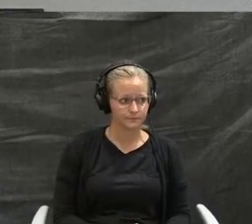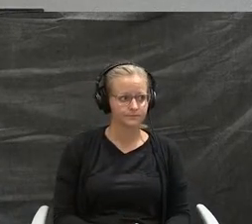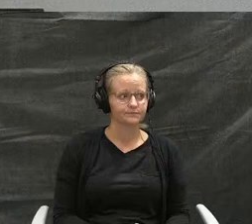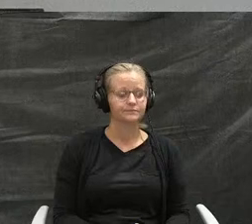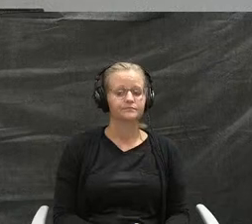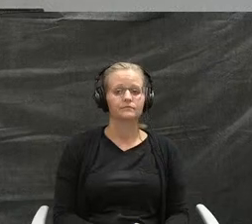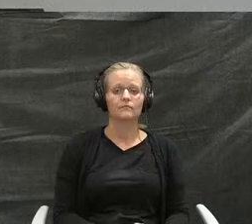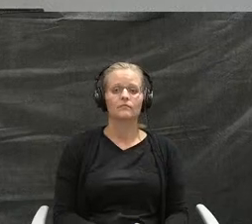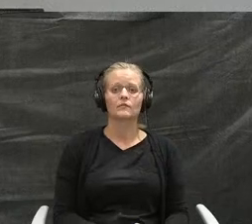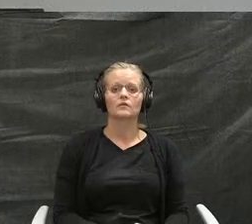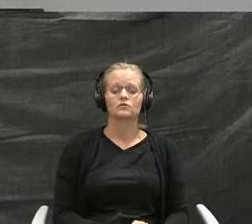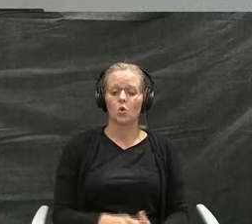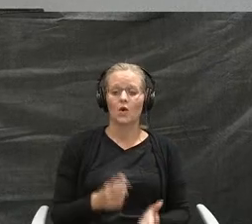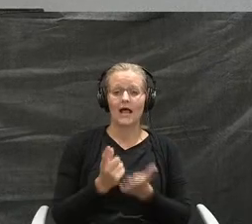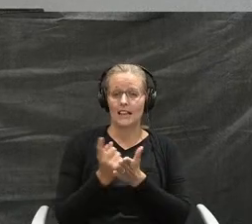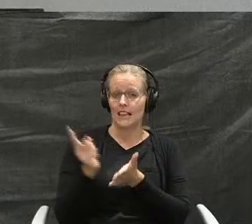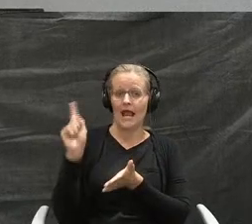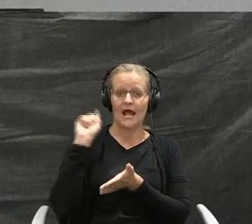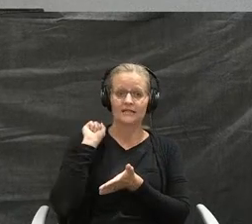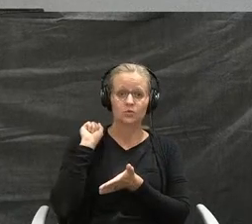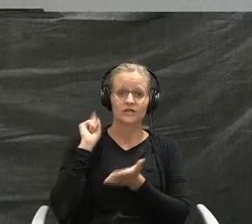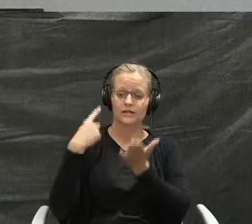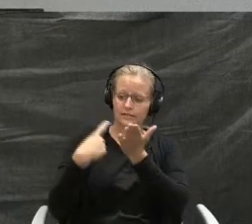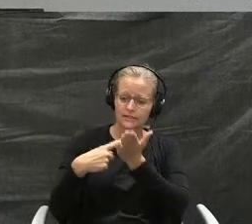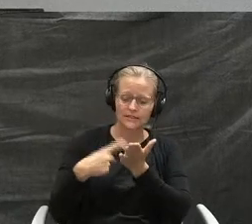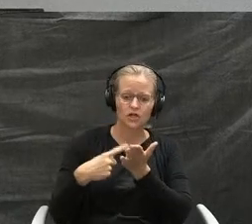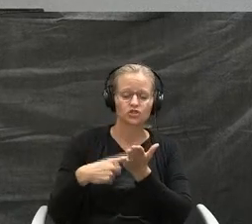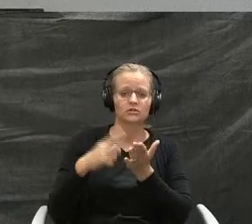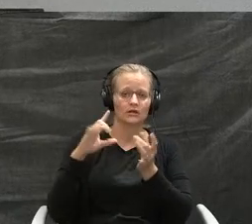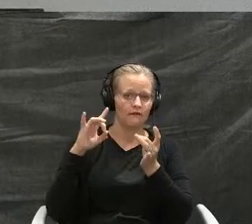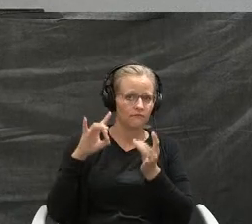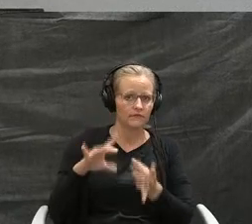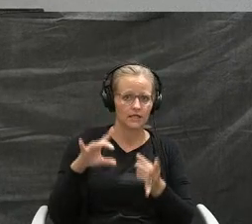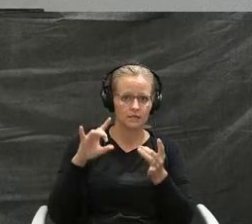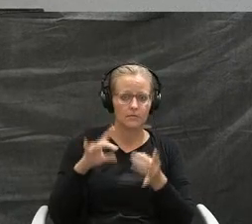number huge number of people who gave us feedback, we consolidate